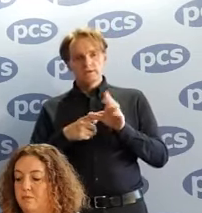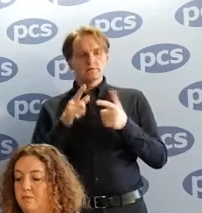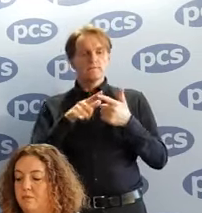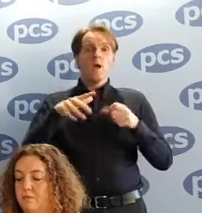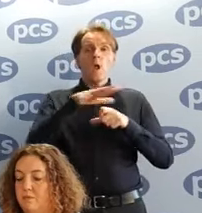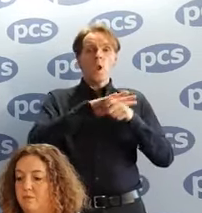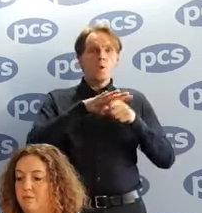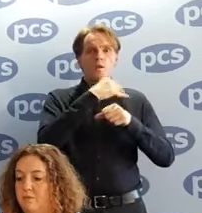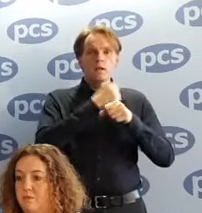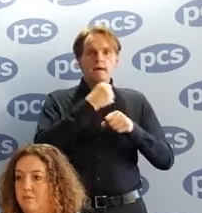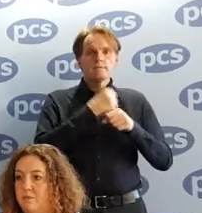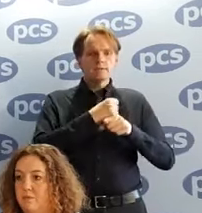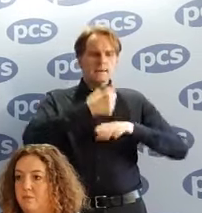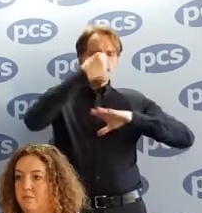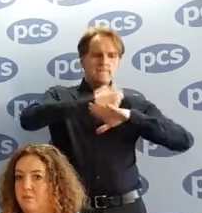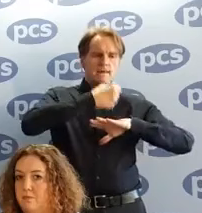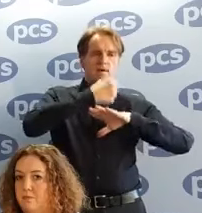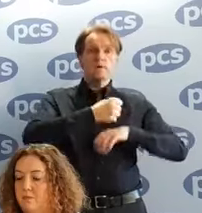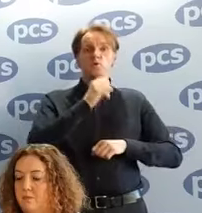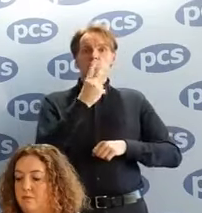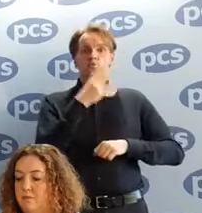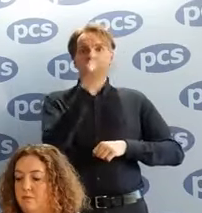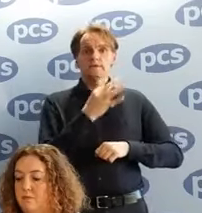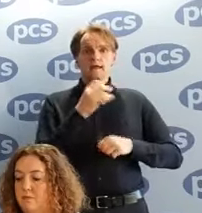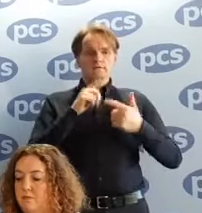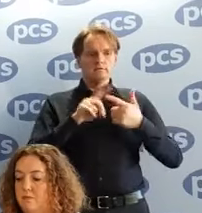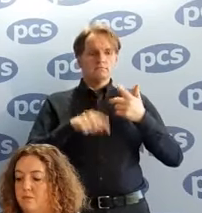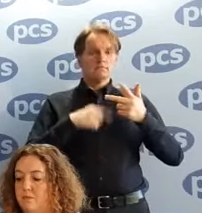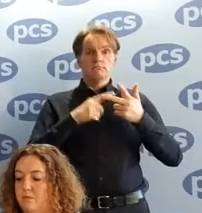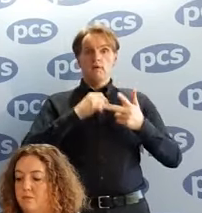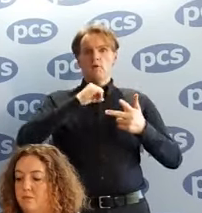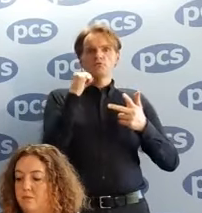as our question earlier said in Scotland they found the political will